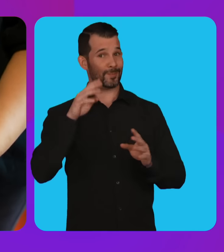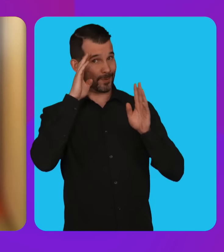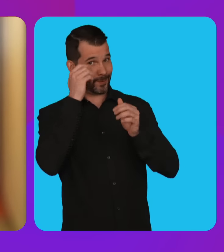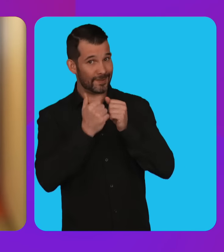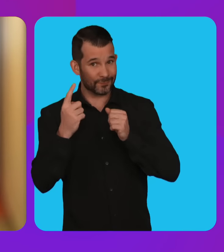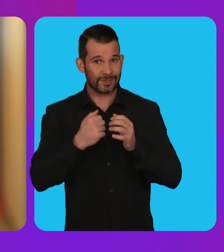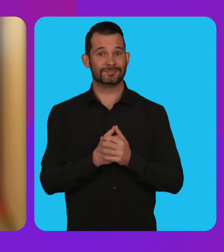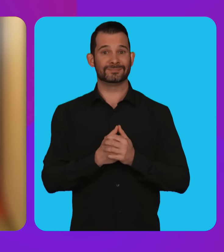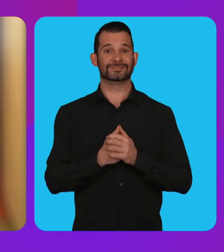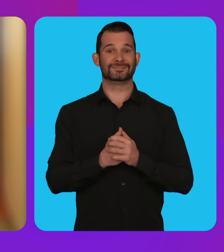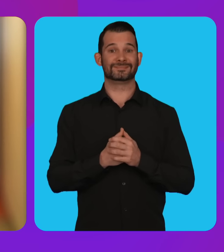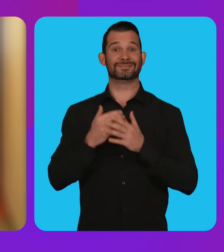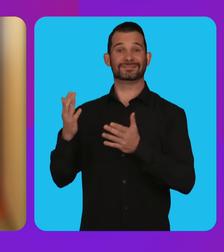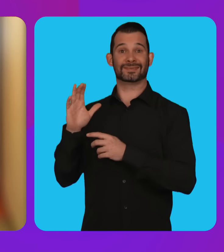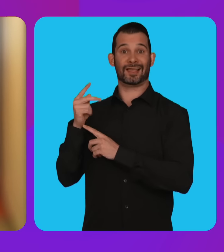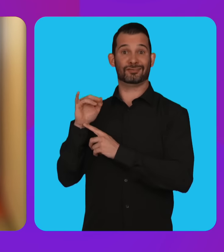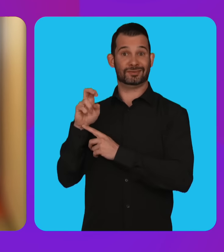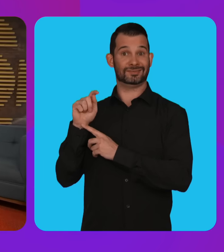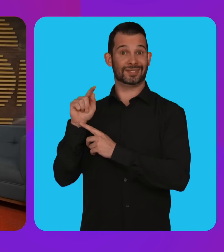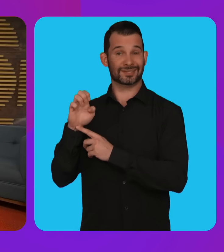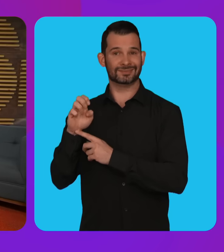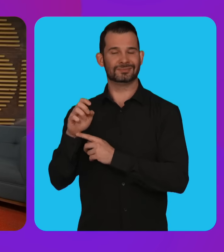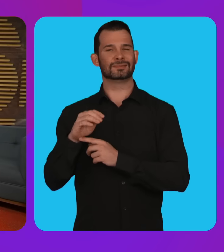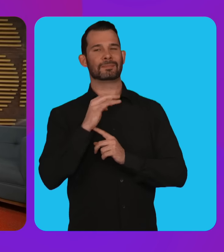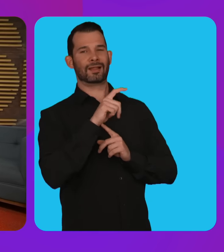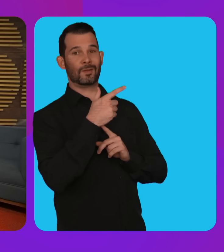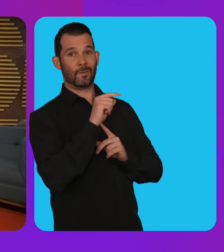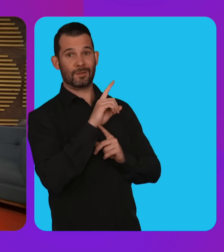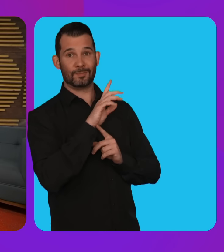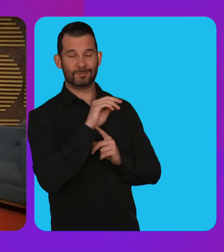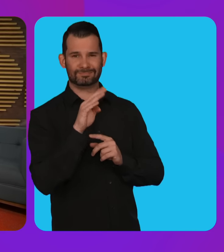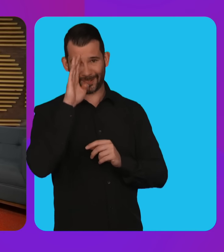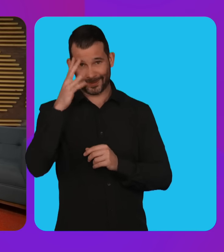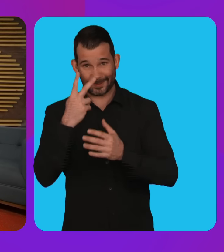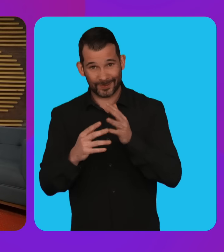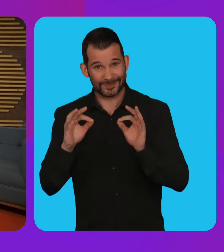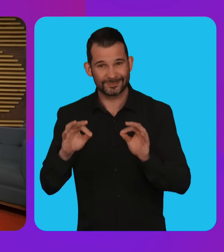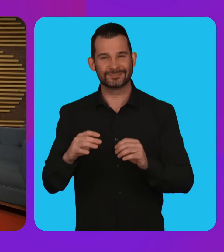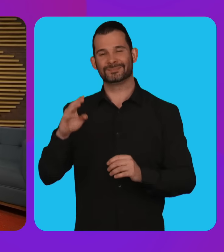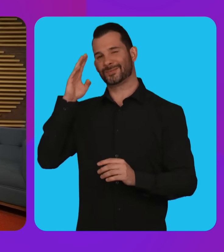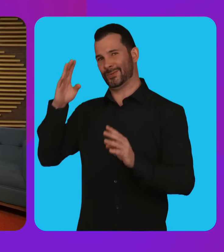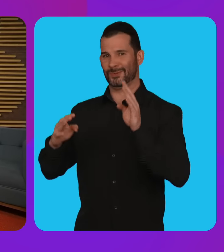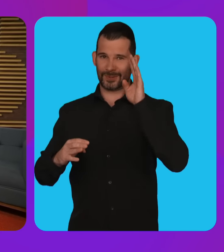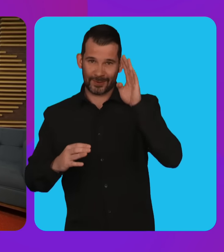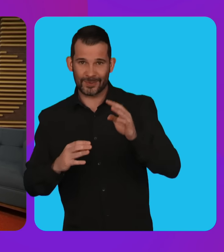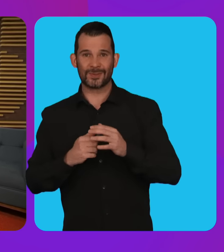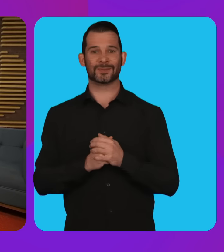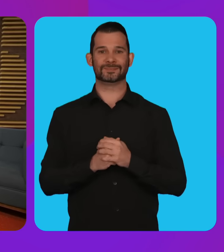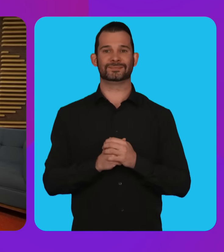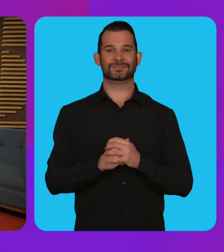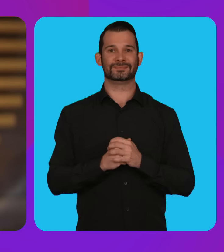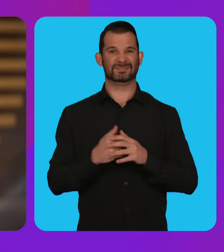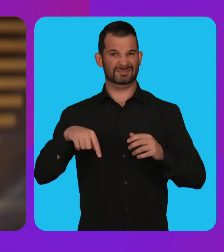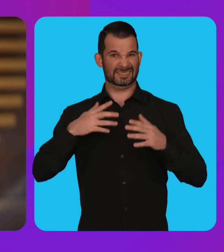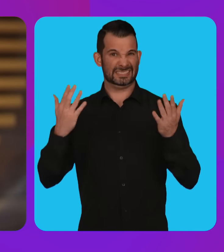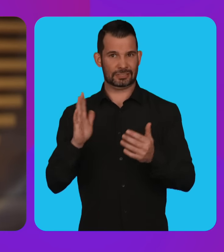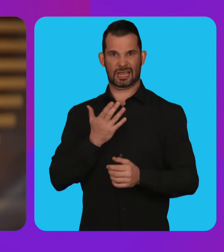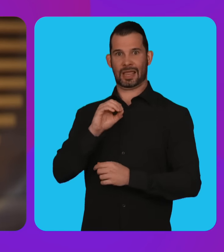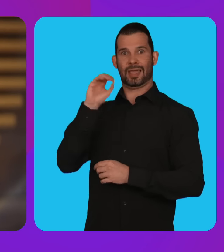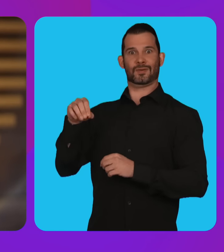Catherine Tate, Michael Goldbloom, hello to you both. Hello. [French] [Interpreter 3] We're here in our Ottawa facility. with you you, Catherine.